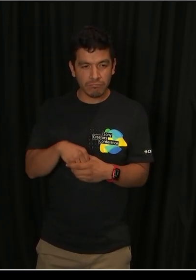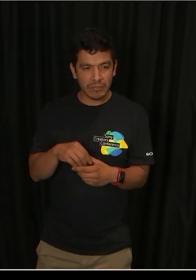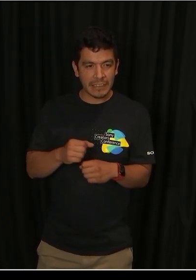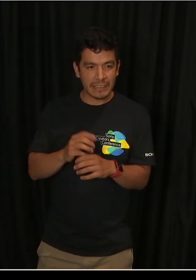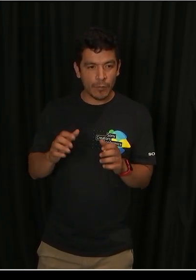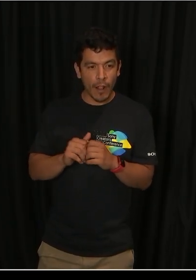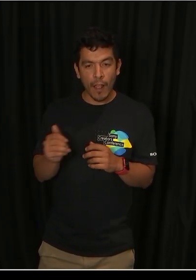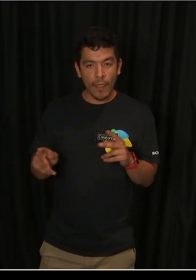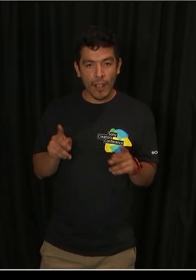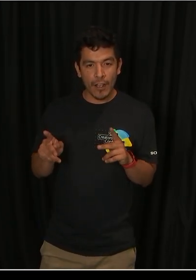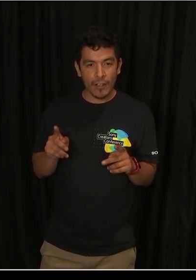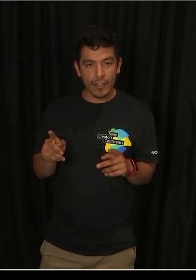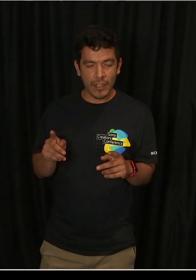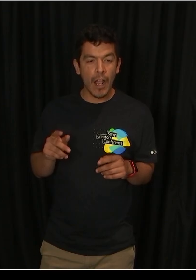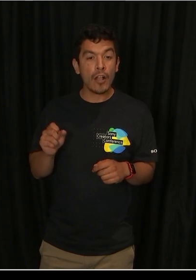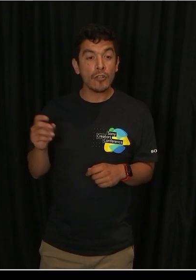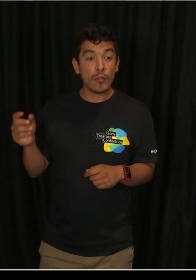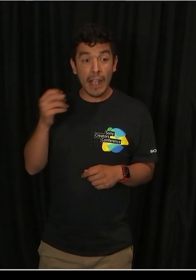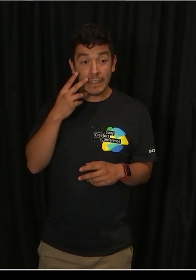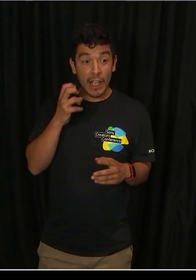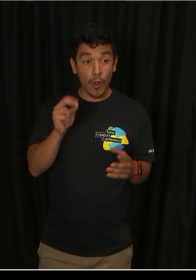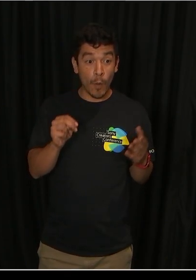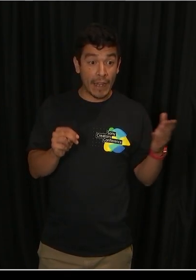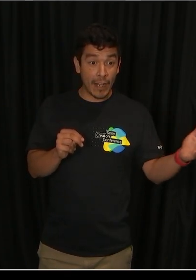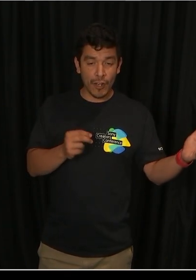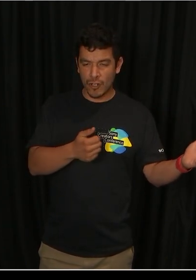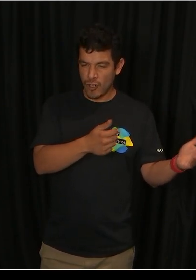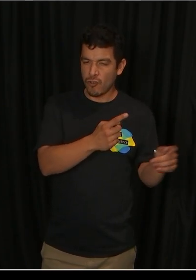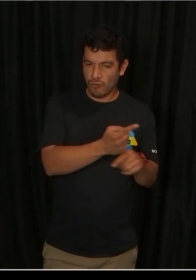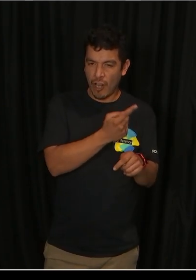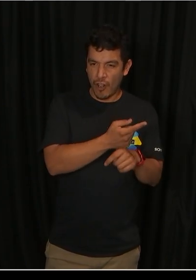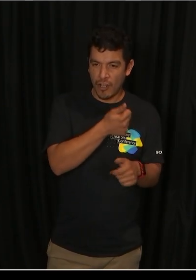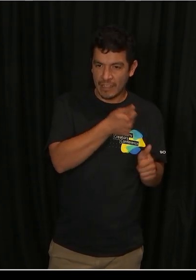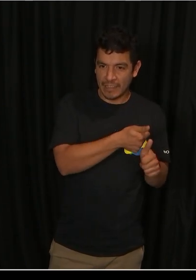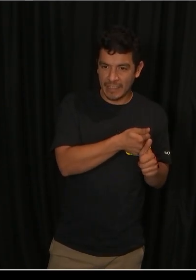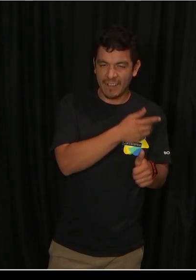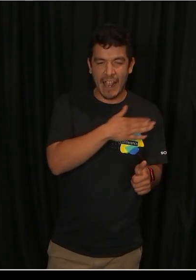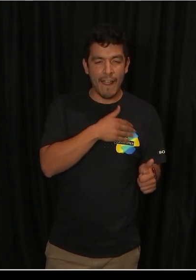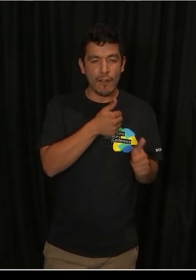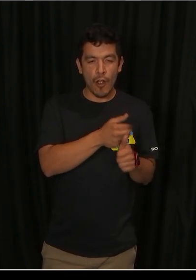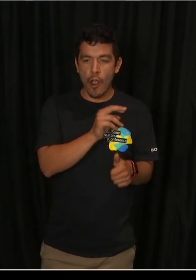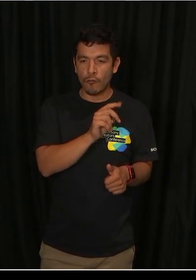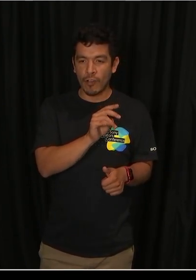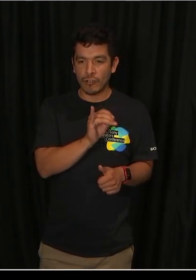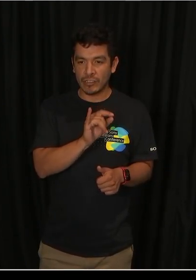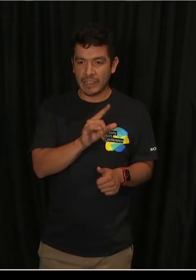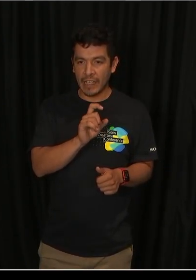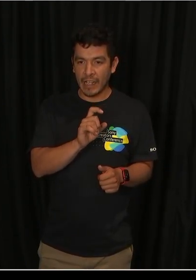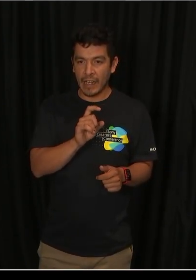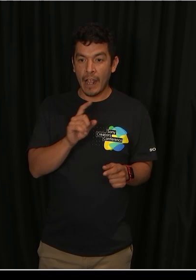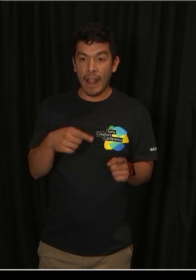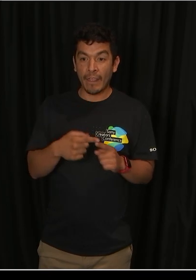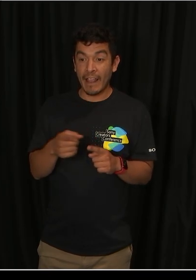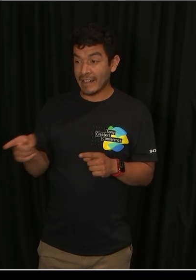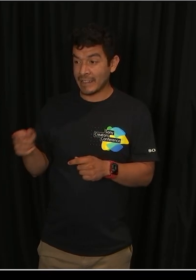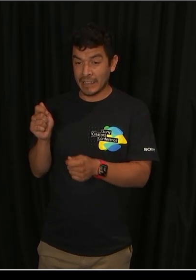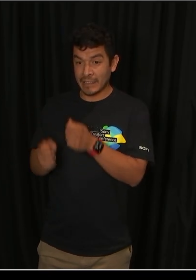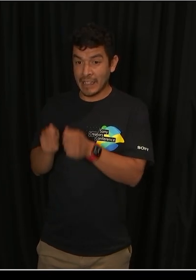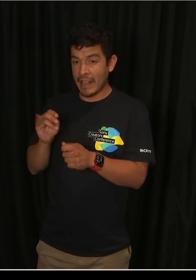So you can see that Gwen is here being her regular self. She has her own render style. This is a modified Miles, obviously,